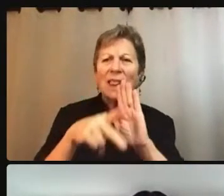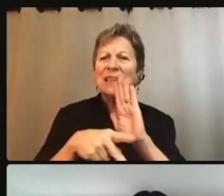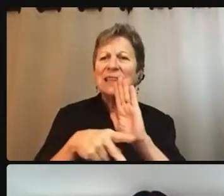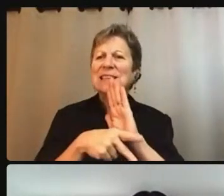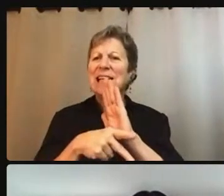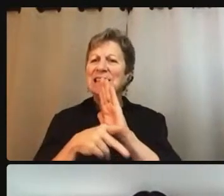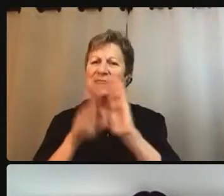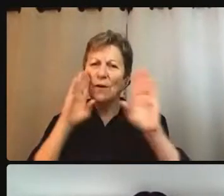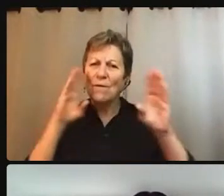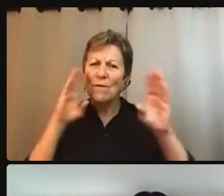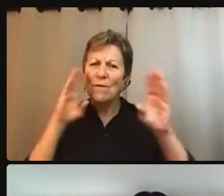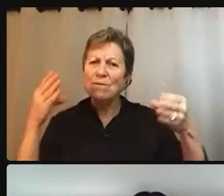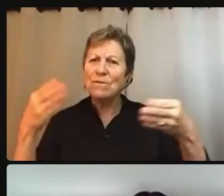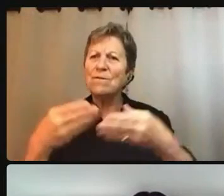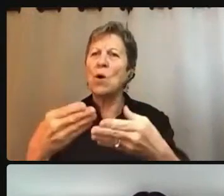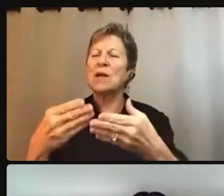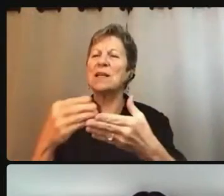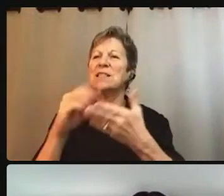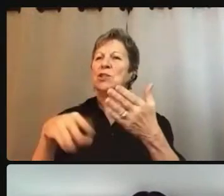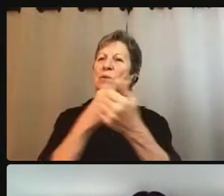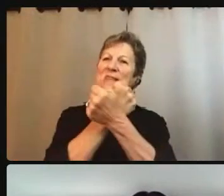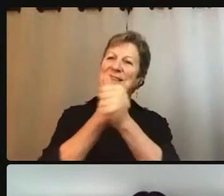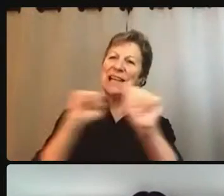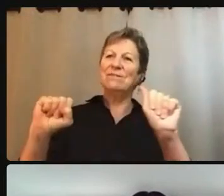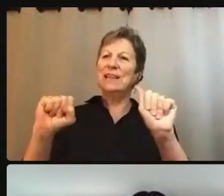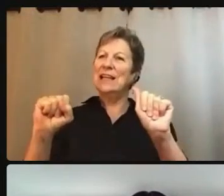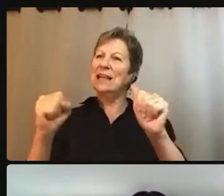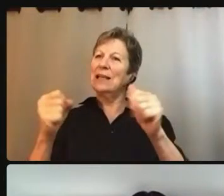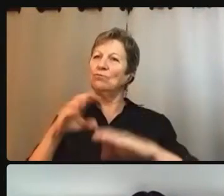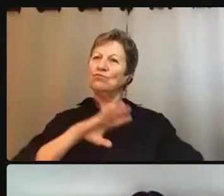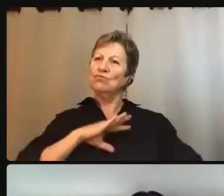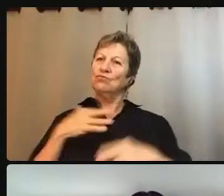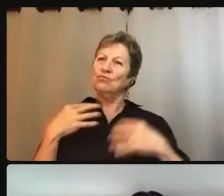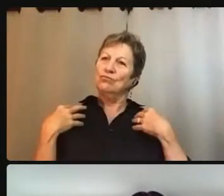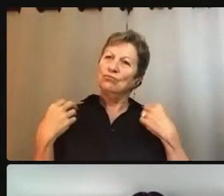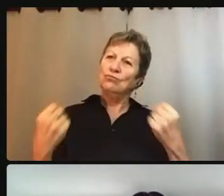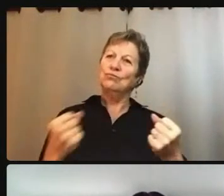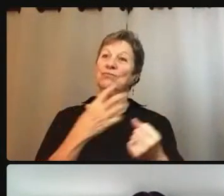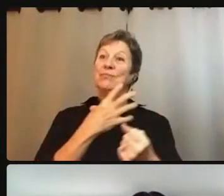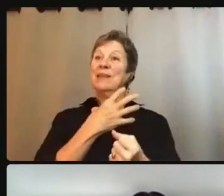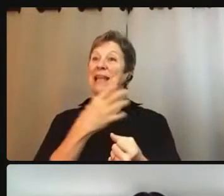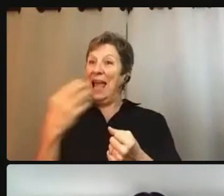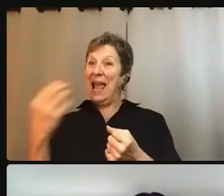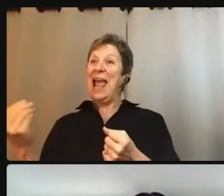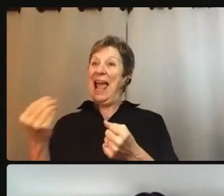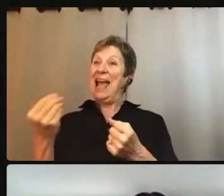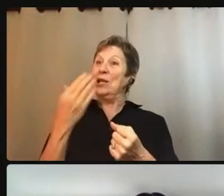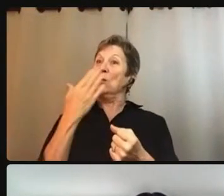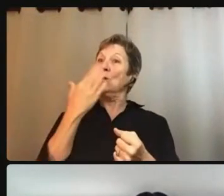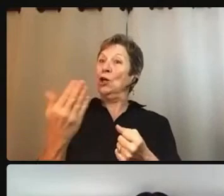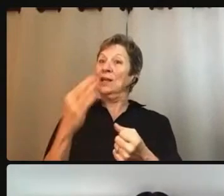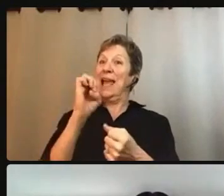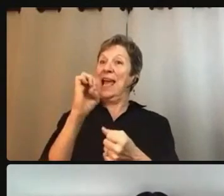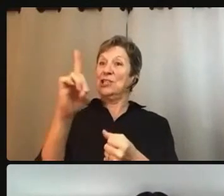DEVELOP POLICY THAT MITIGATES BIASES AND KEEPS THE FOCUS ON